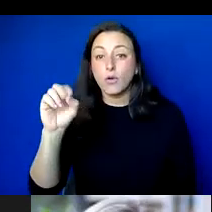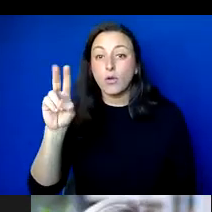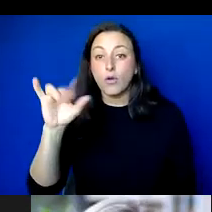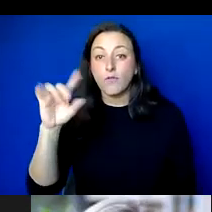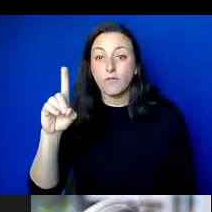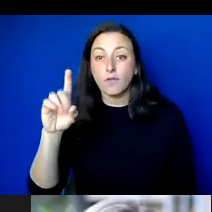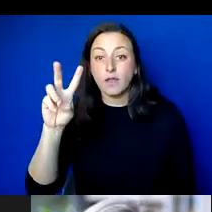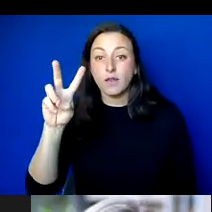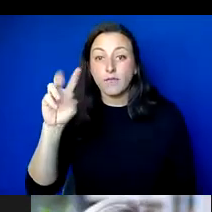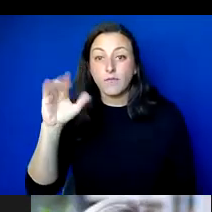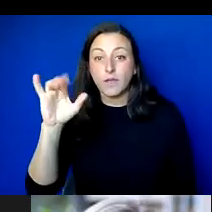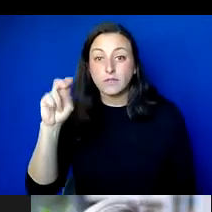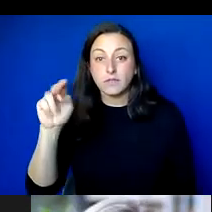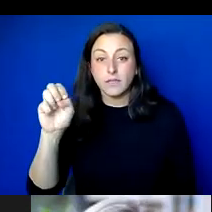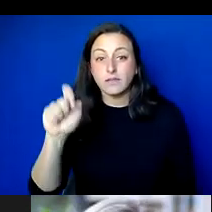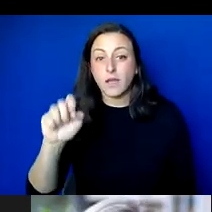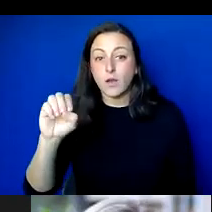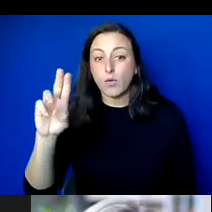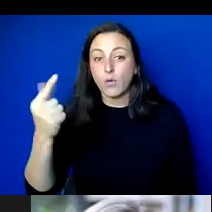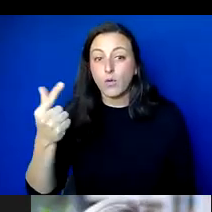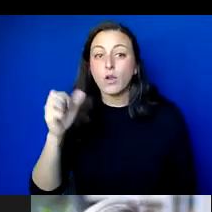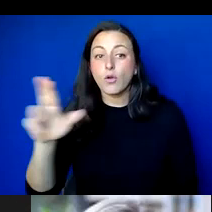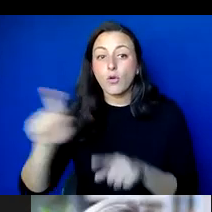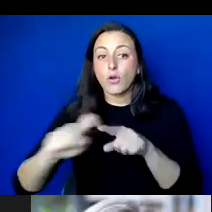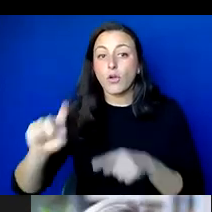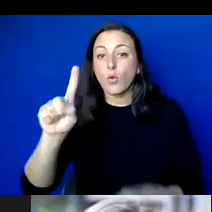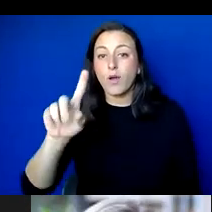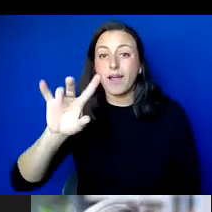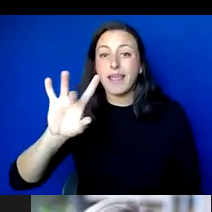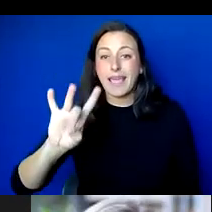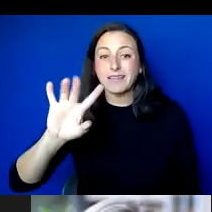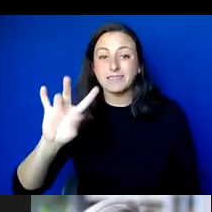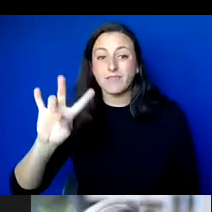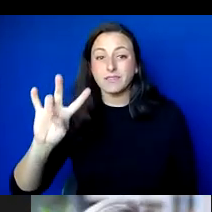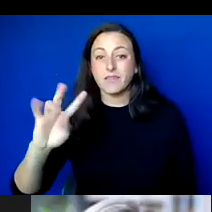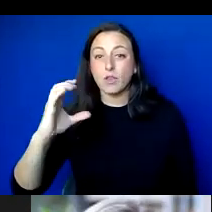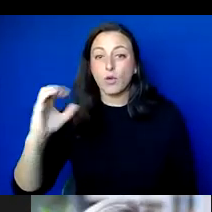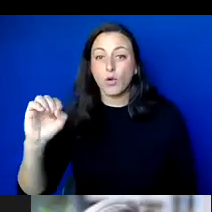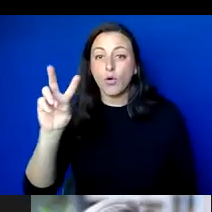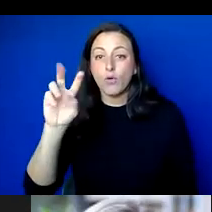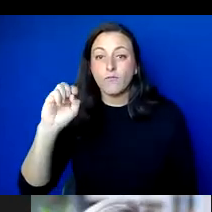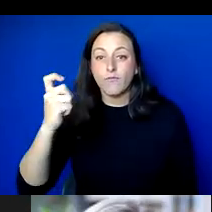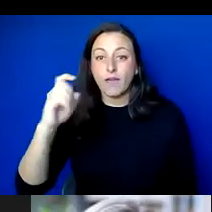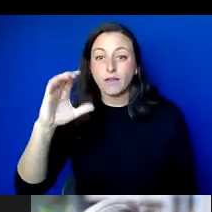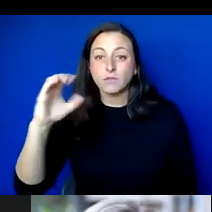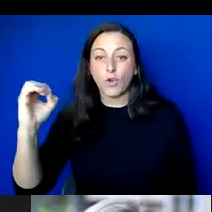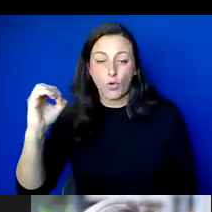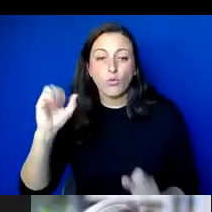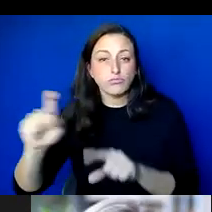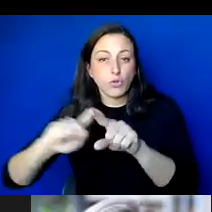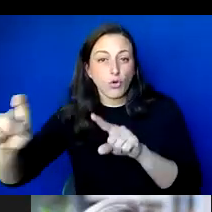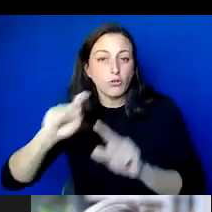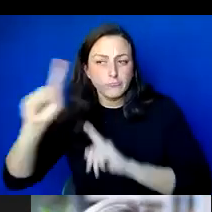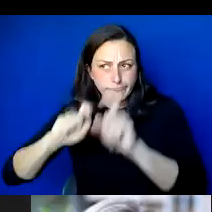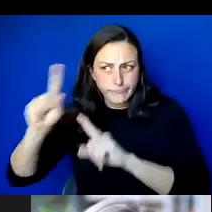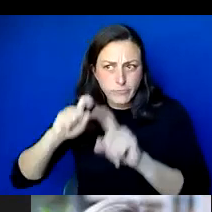or call 1-877-COVAXCO to find contact information for providers across Colorado. Next slide.